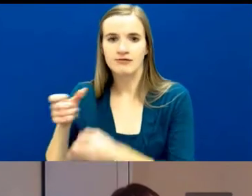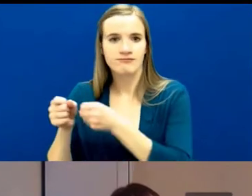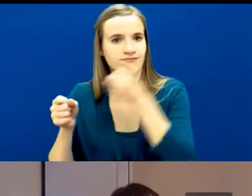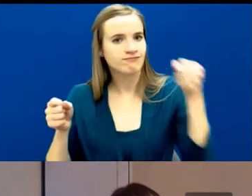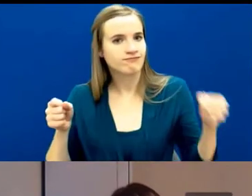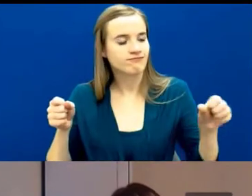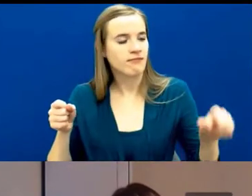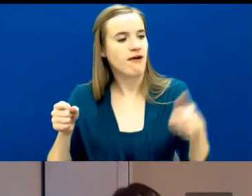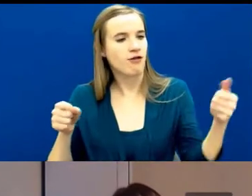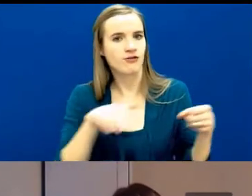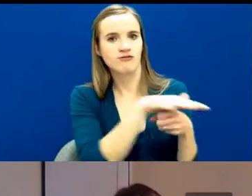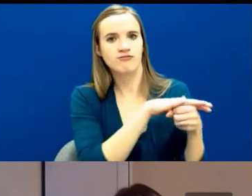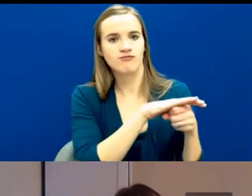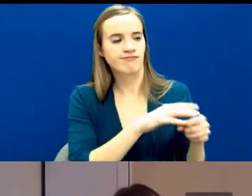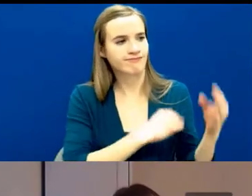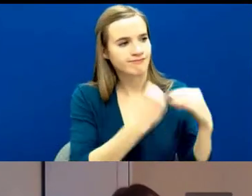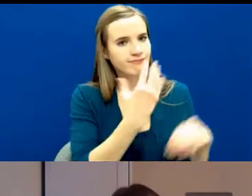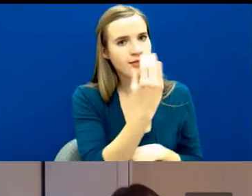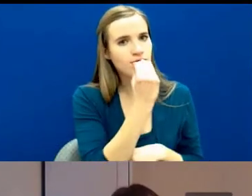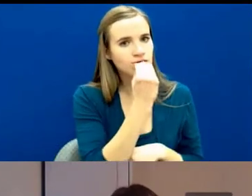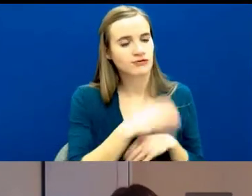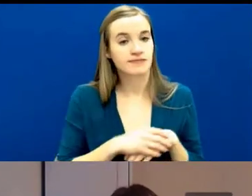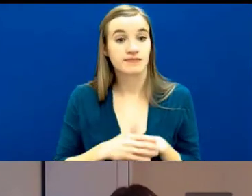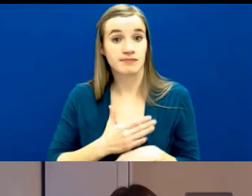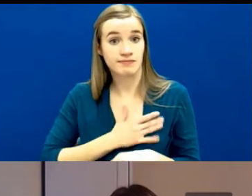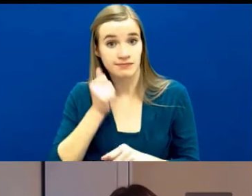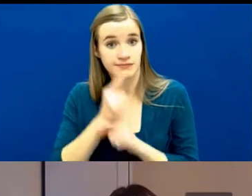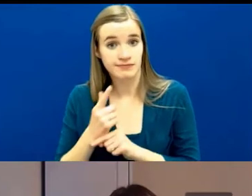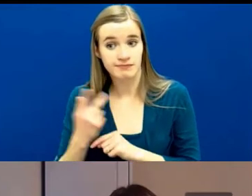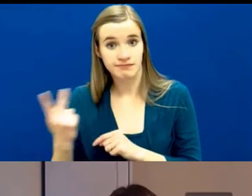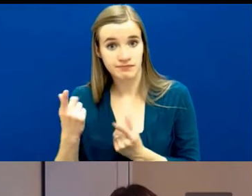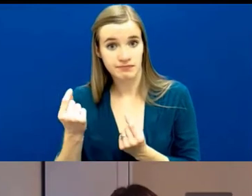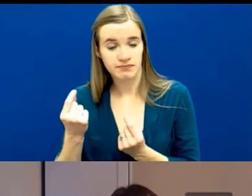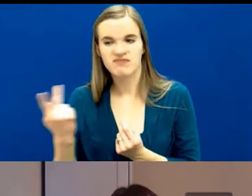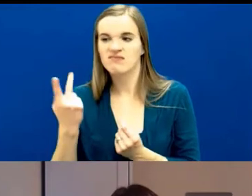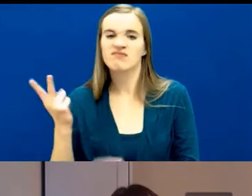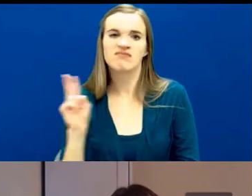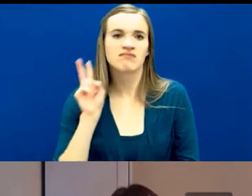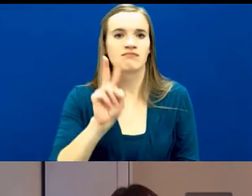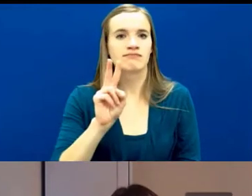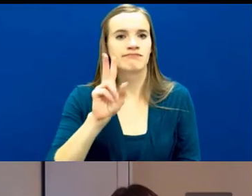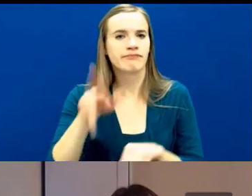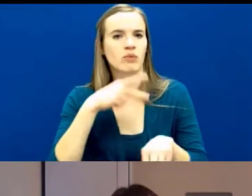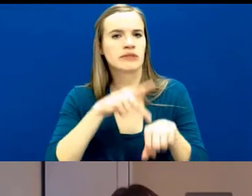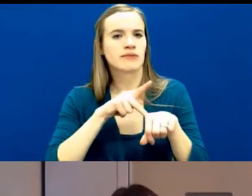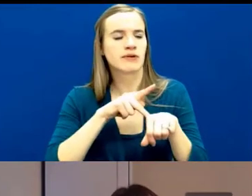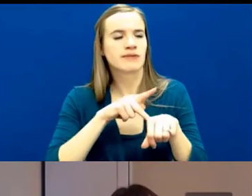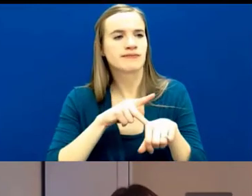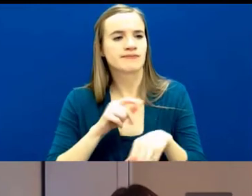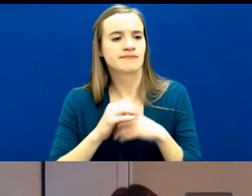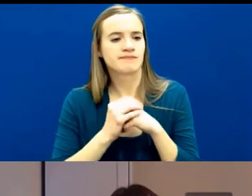And so what my sister and I did was, we went to the principal, and we, um, you